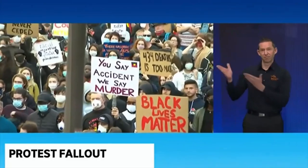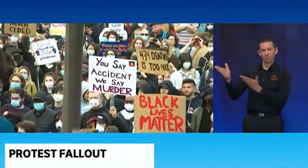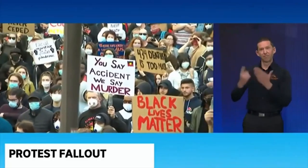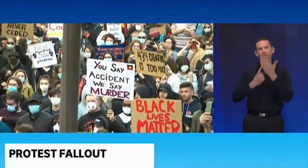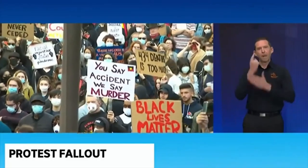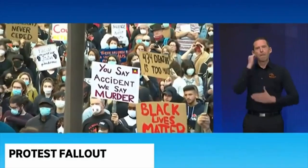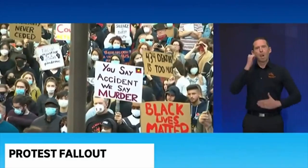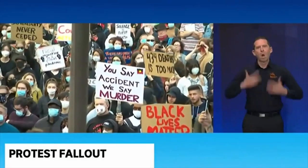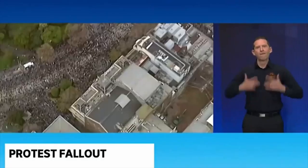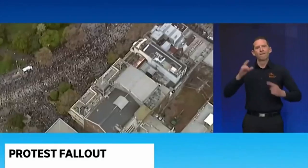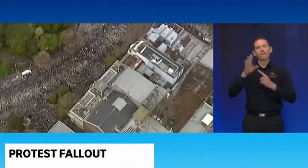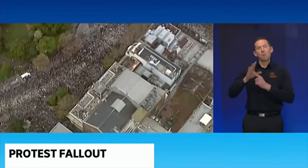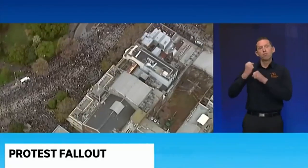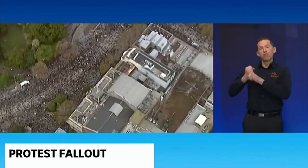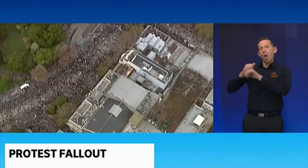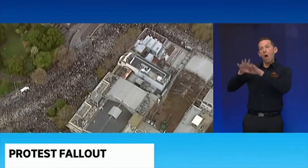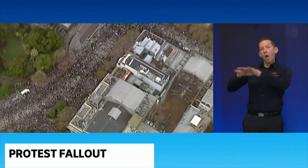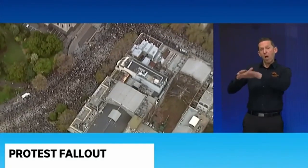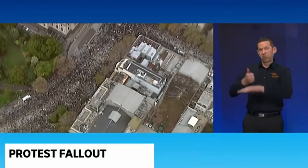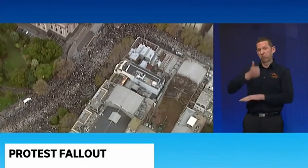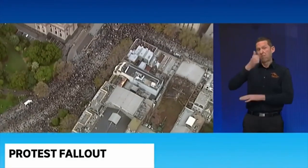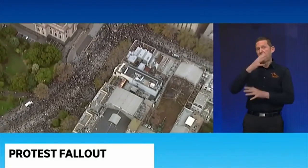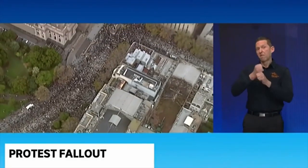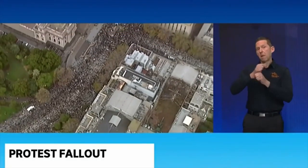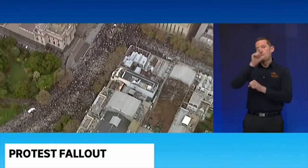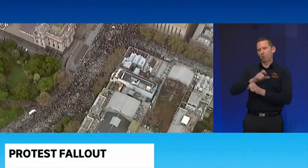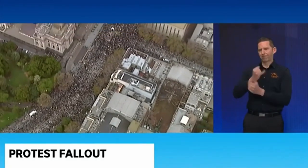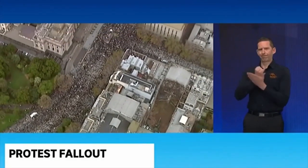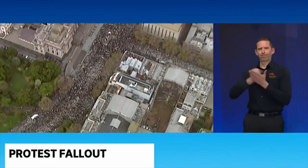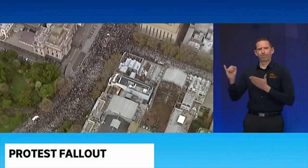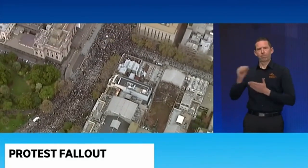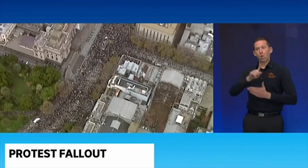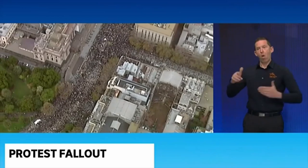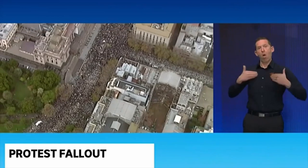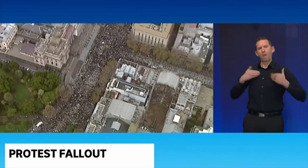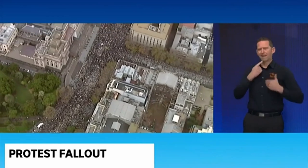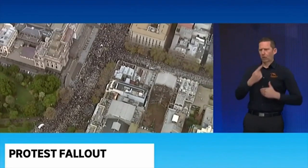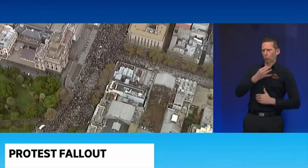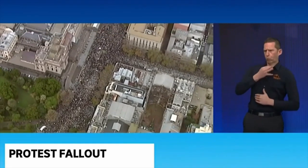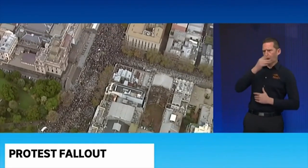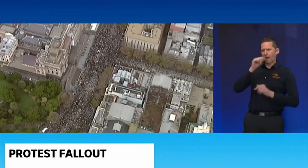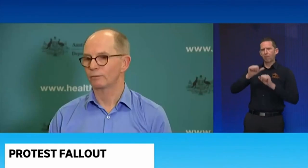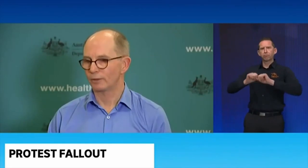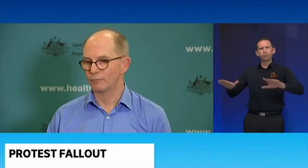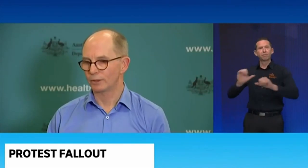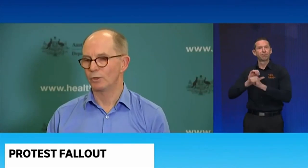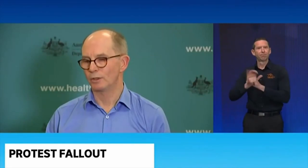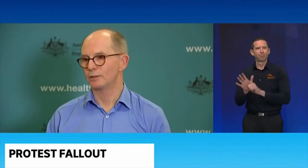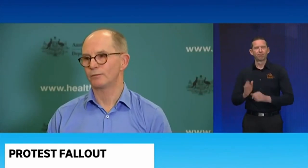The Black Lives Matter protest attracted crowds of people who marched through the streets disregarding Health Minister and Government warnings against it.